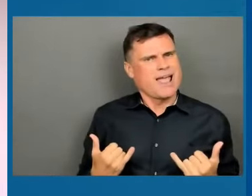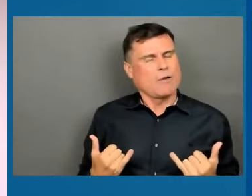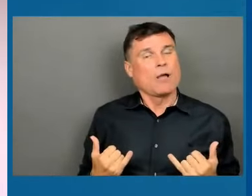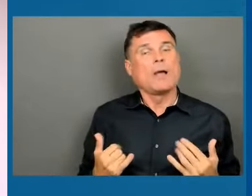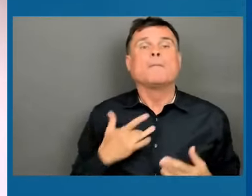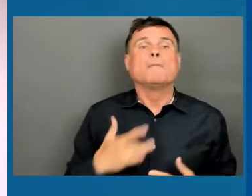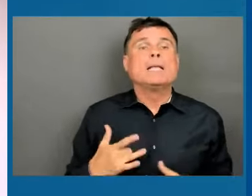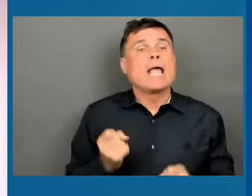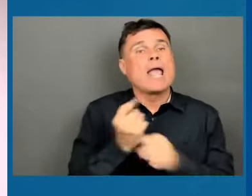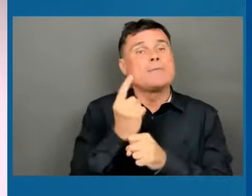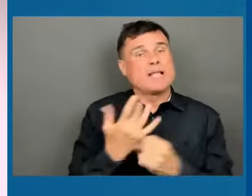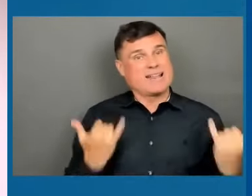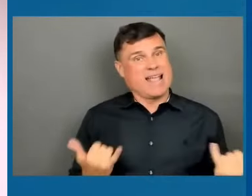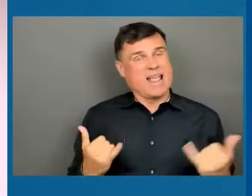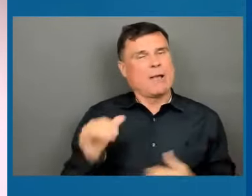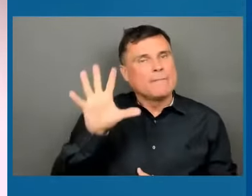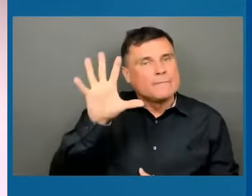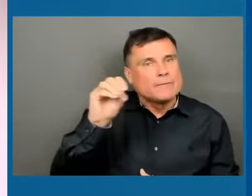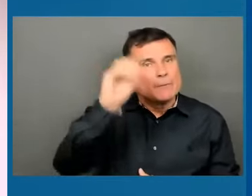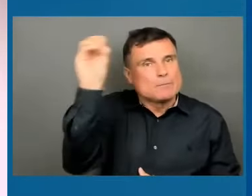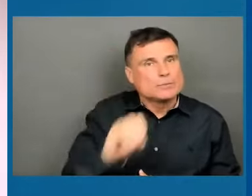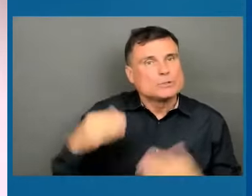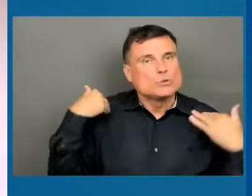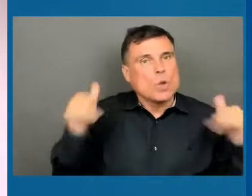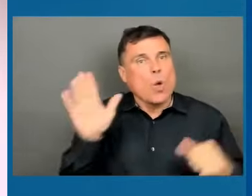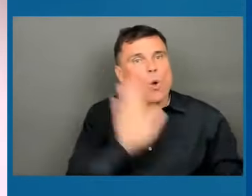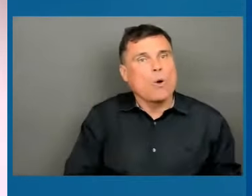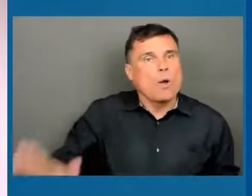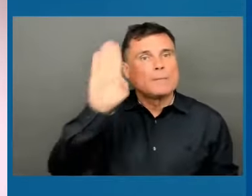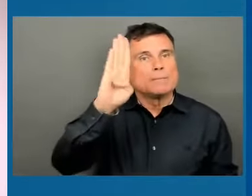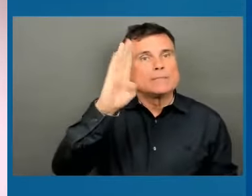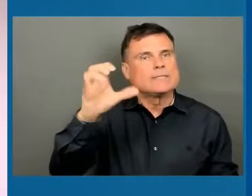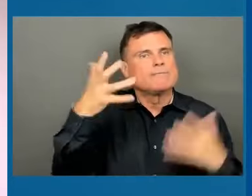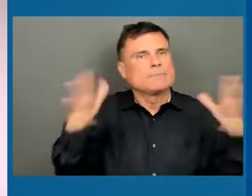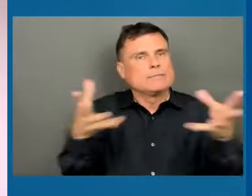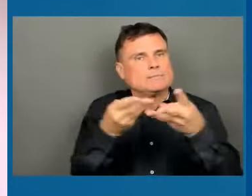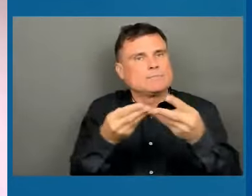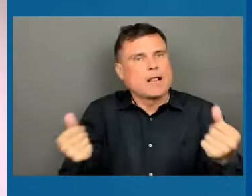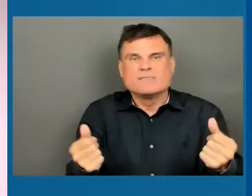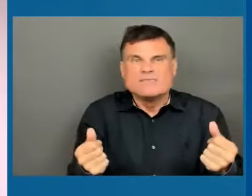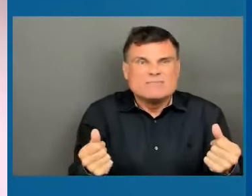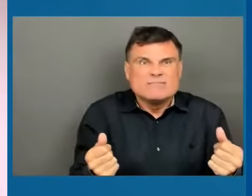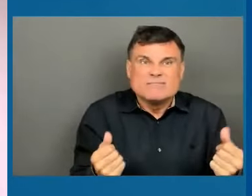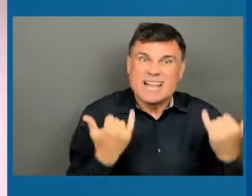20 percent. Snow that has melted. We're seeing in. So areas of the province